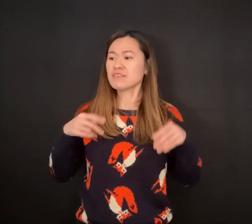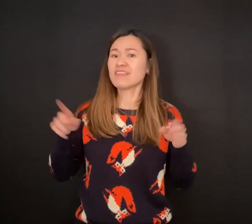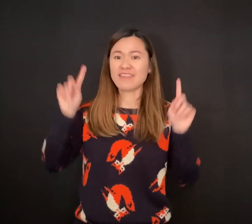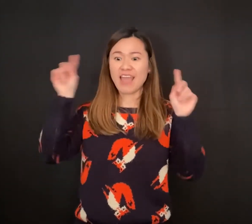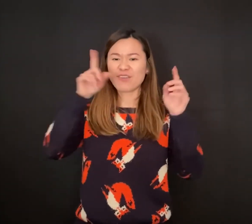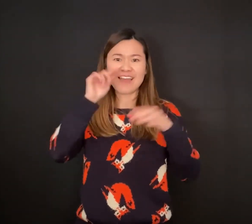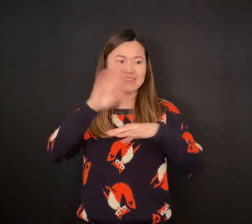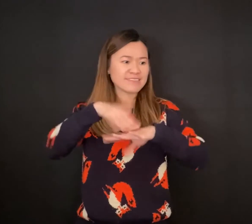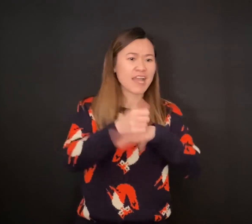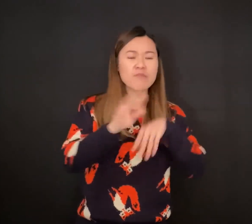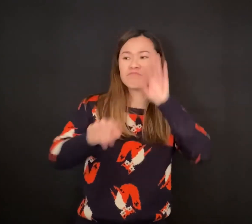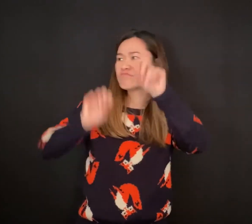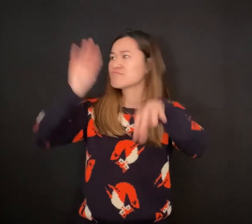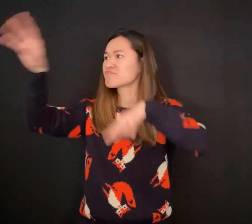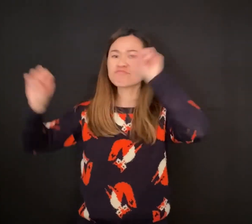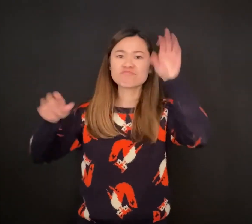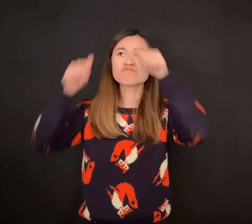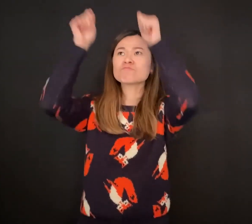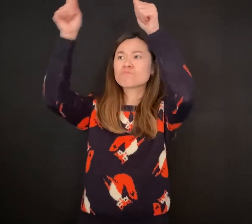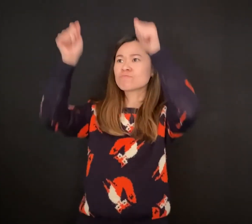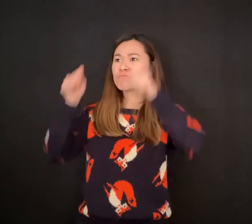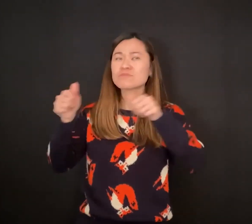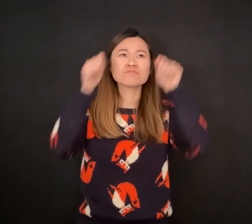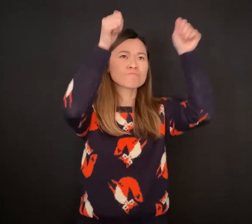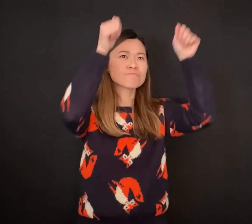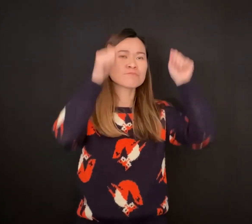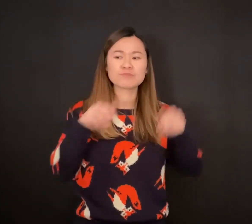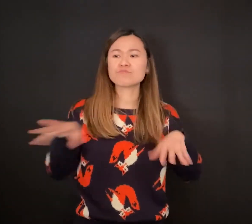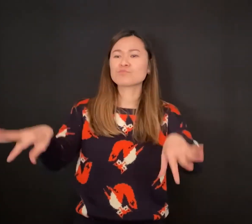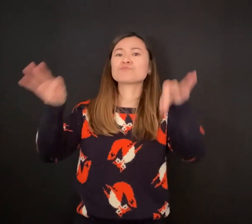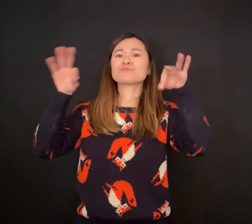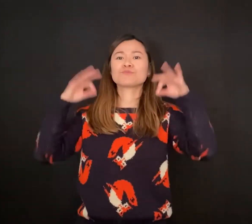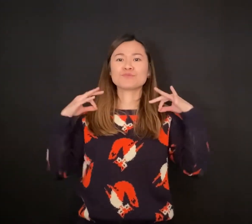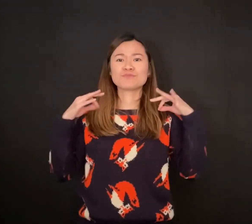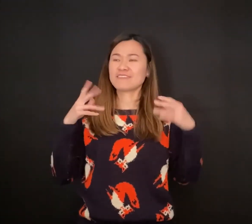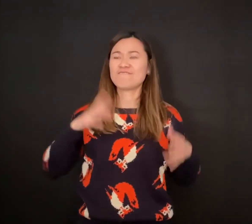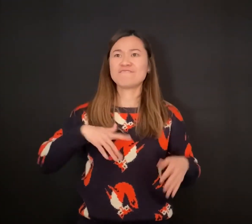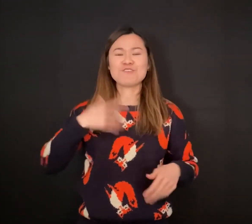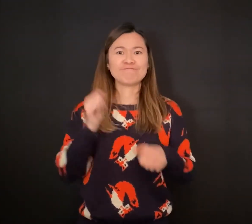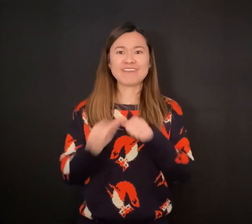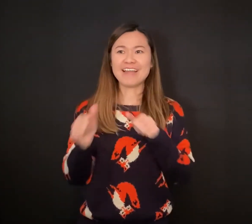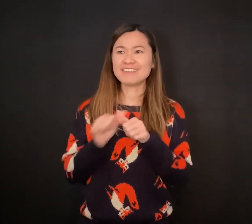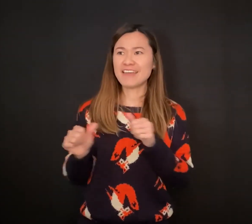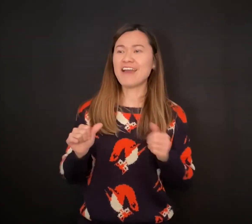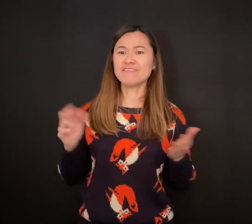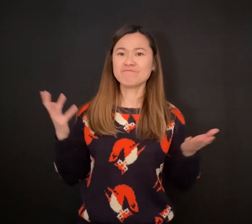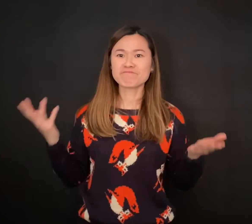And now I can setup my other room, and it feels better.